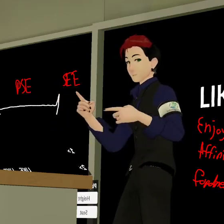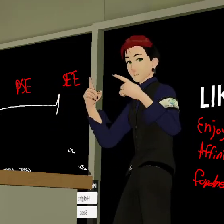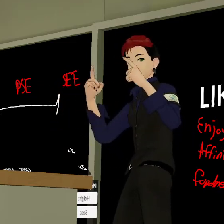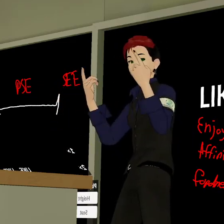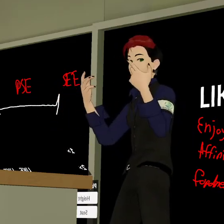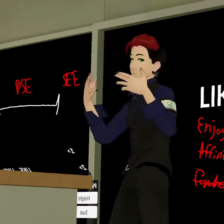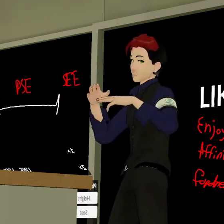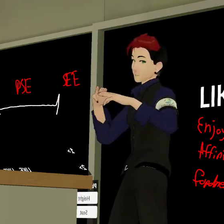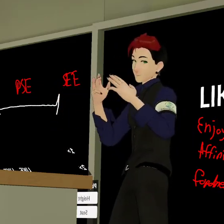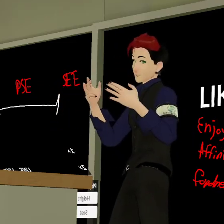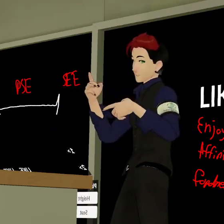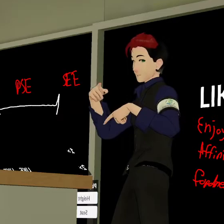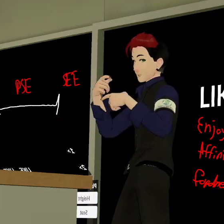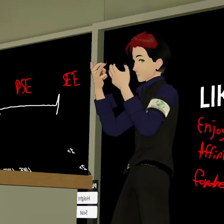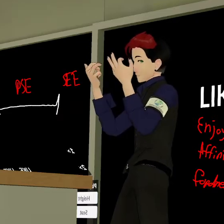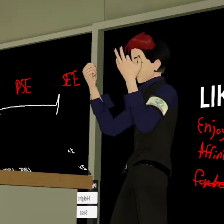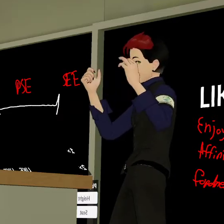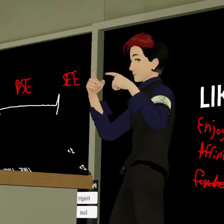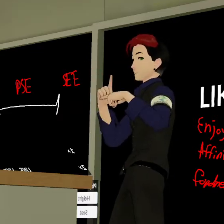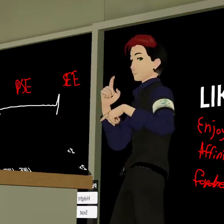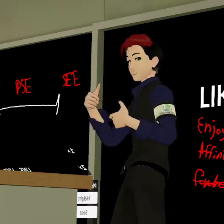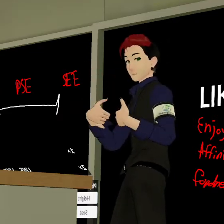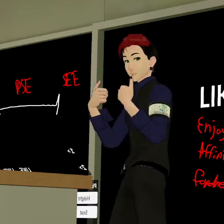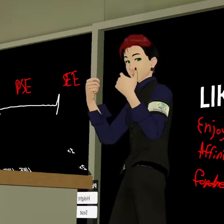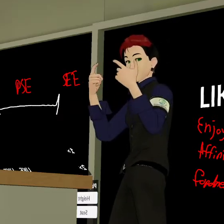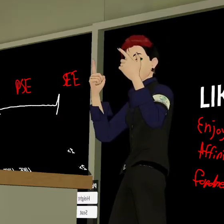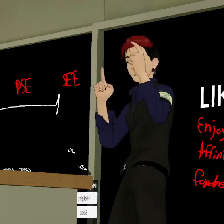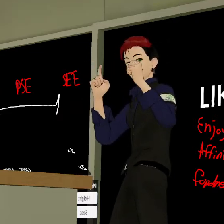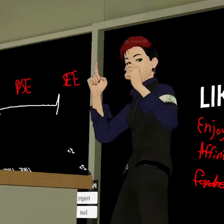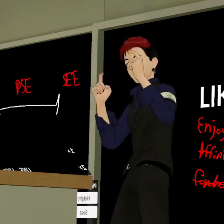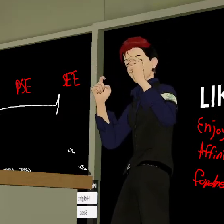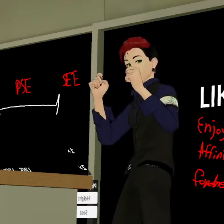motion and of course you can't in VR but in real life you have your expression